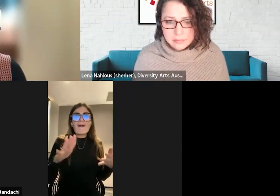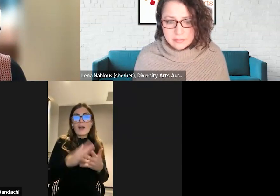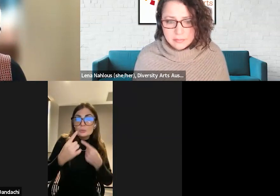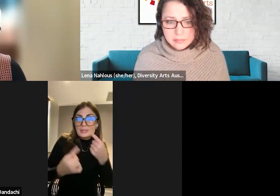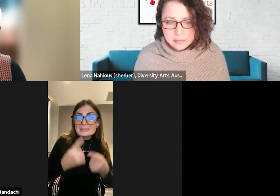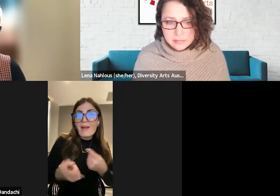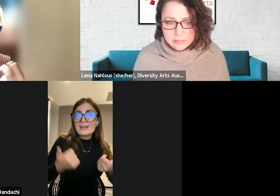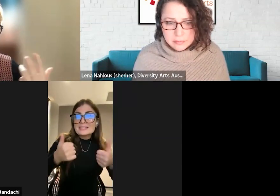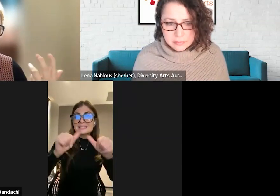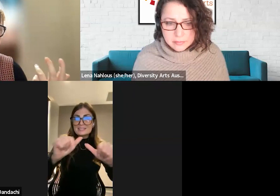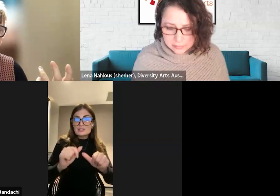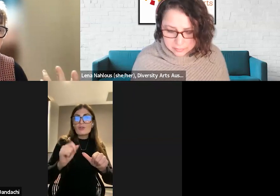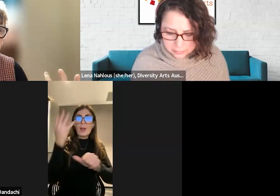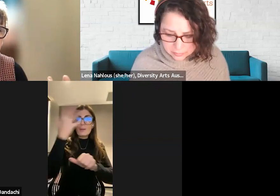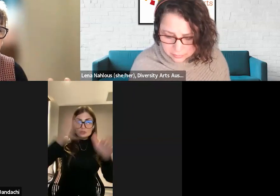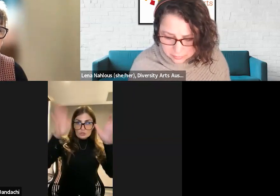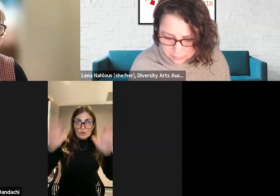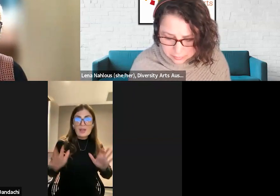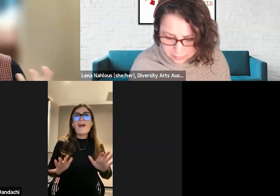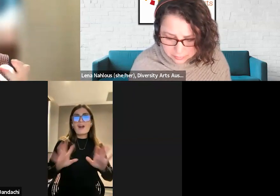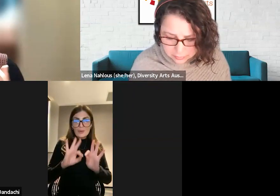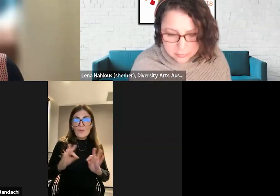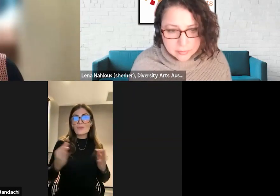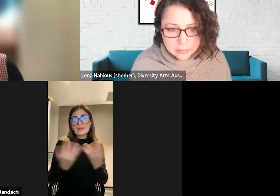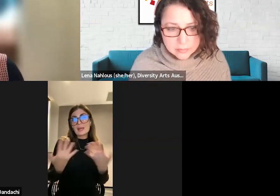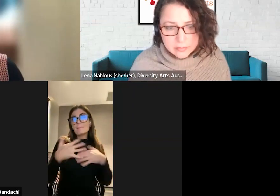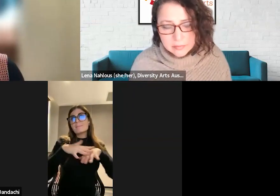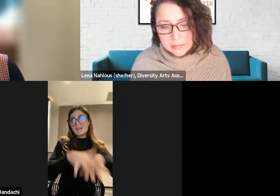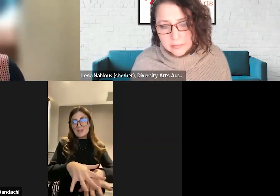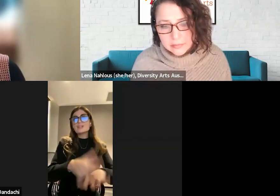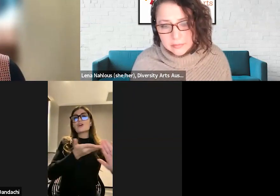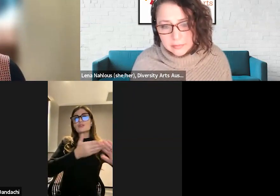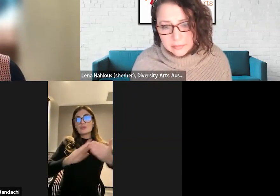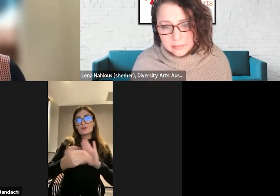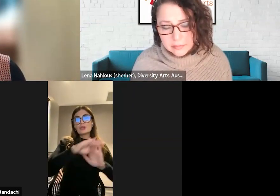Indigenous organization blends community governance requirements with the broader governance environment.